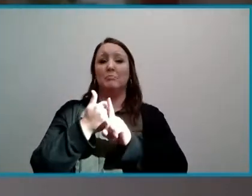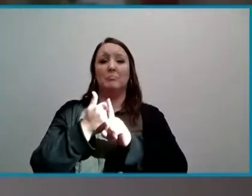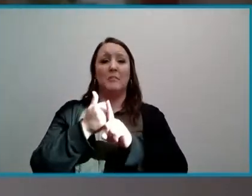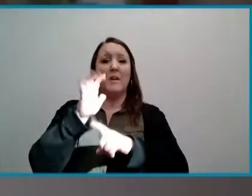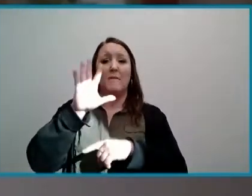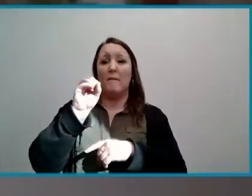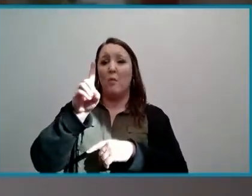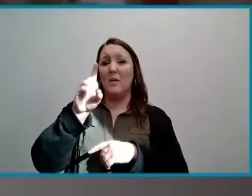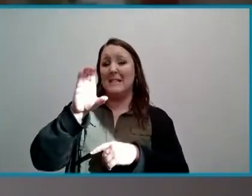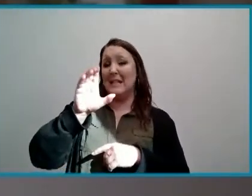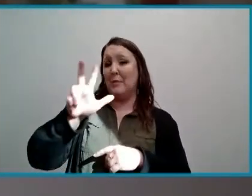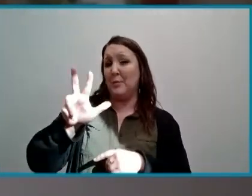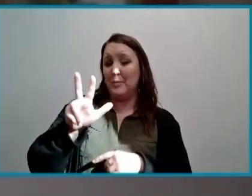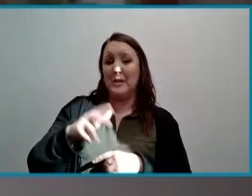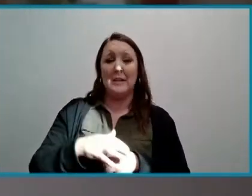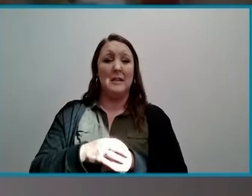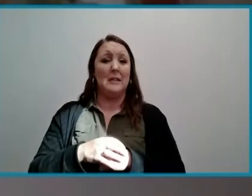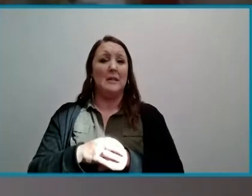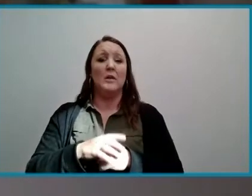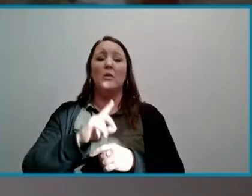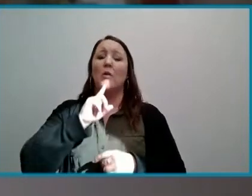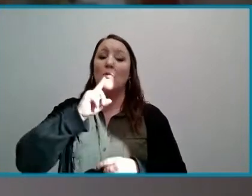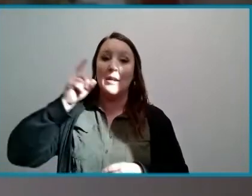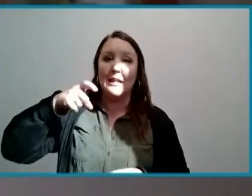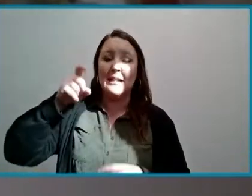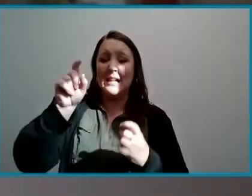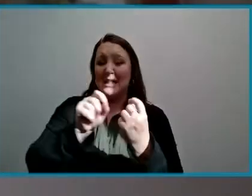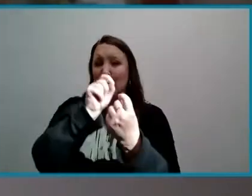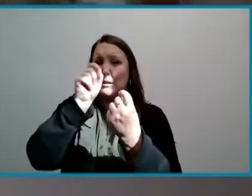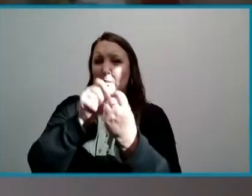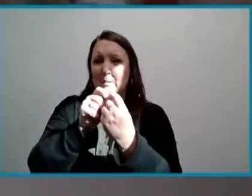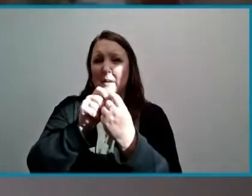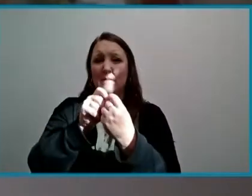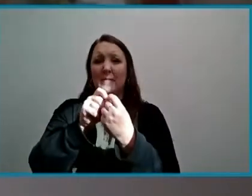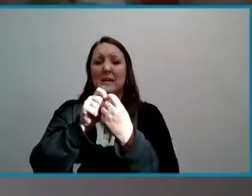they need a specific amount of ticket income to stay afloat.